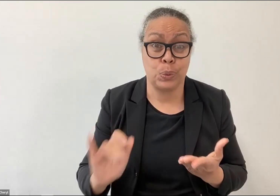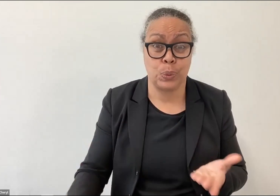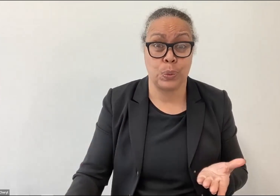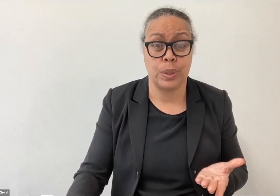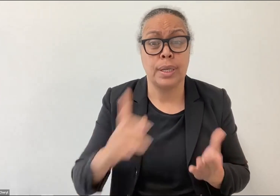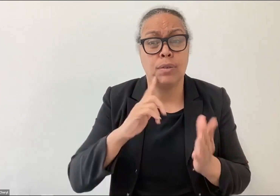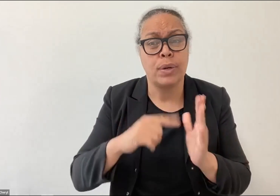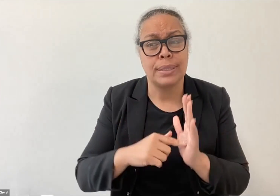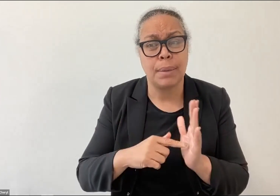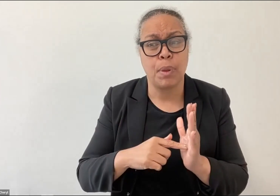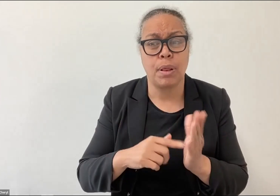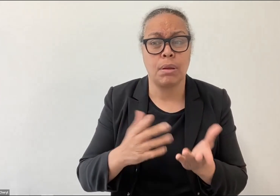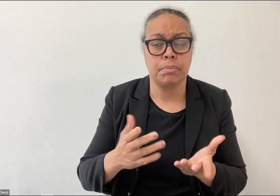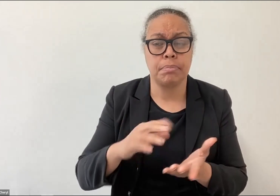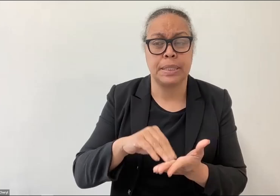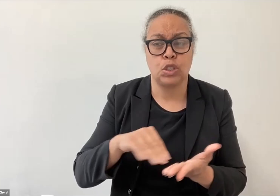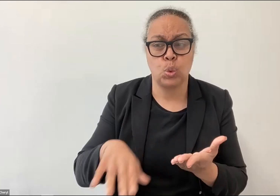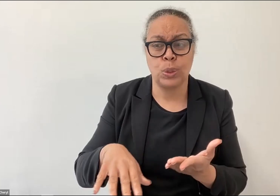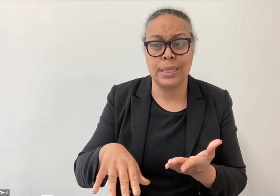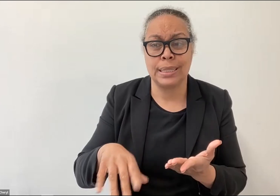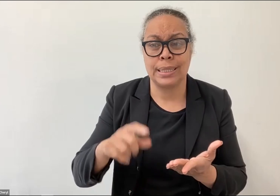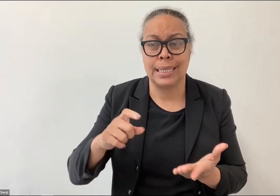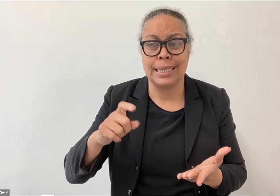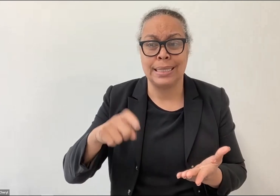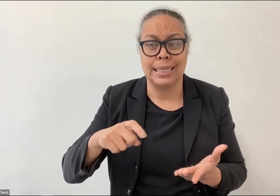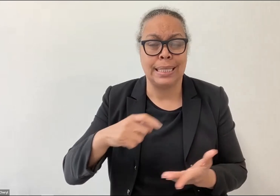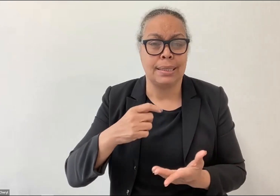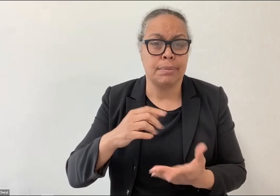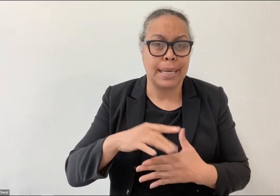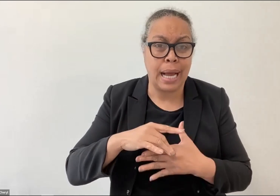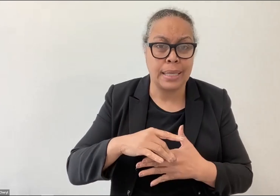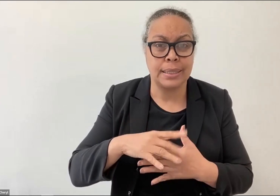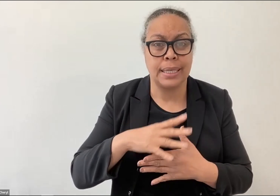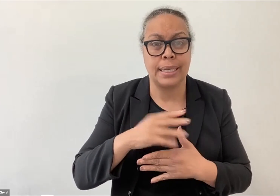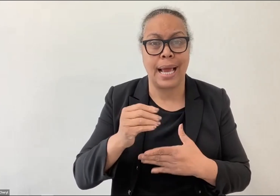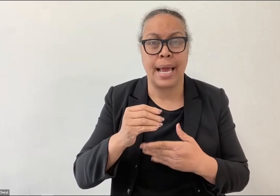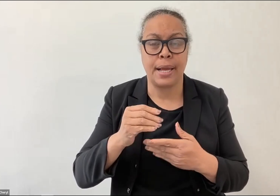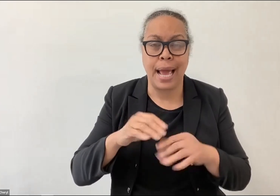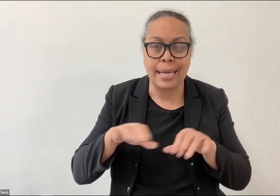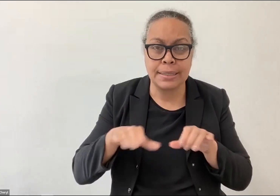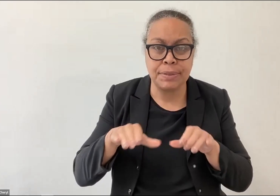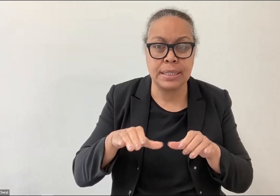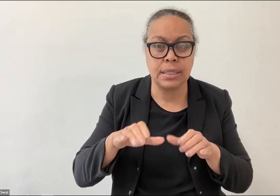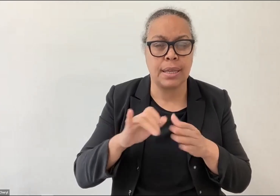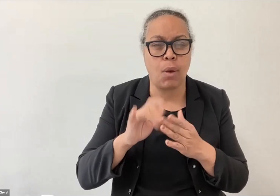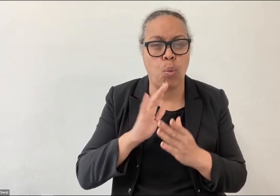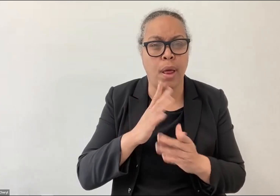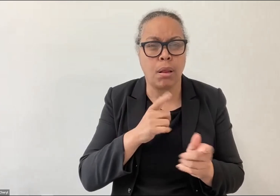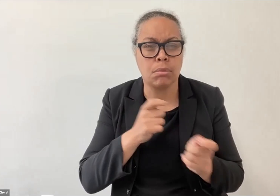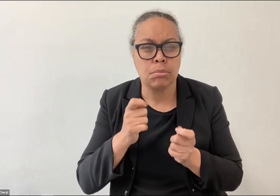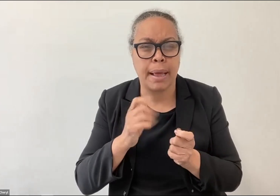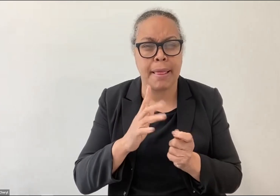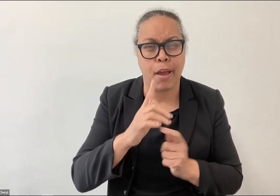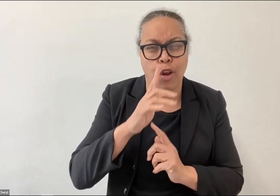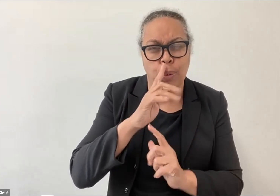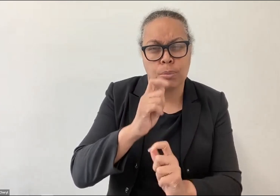For example, students need content and instructional activities that peek their interest.